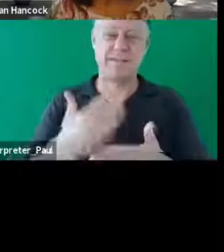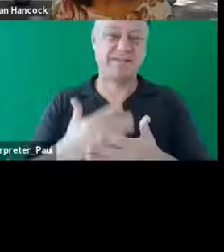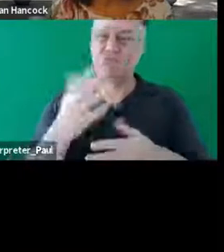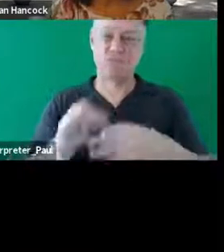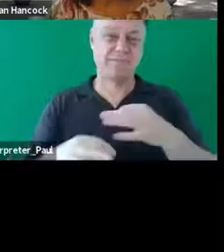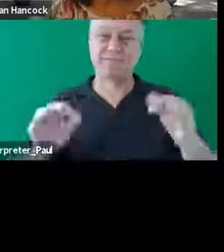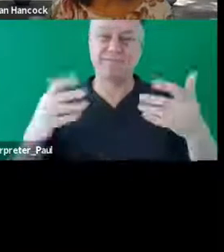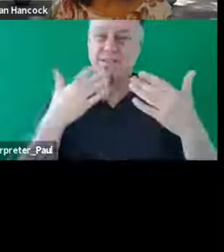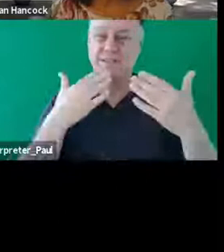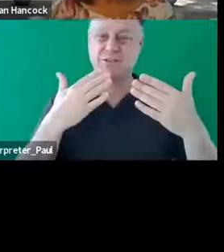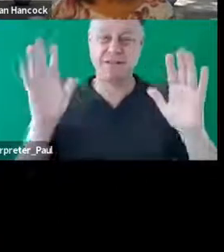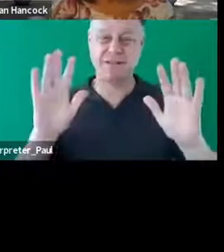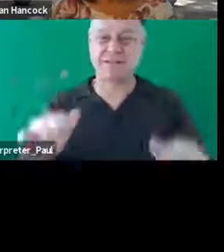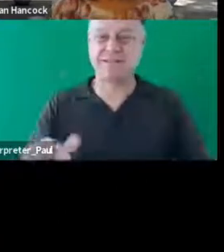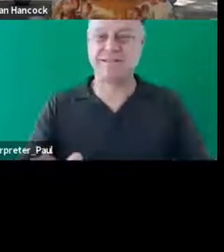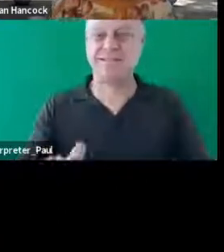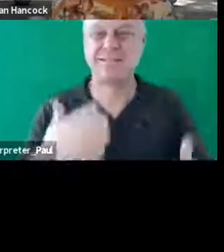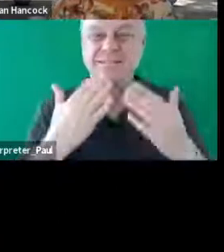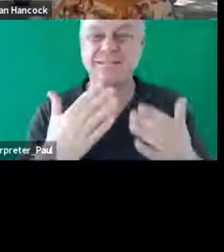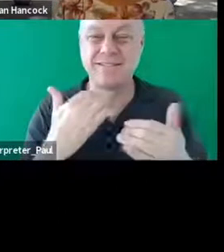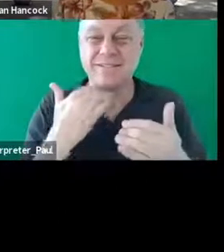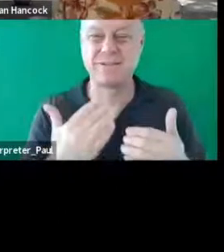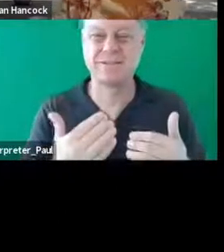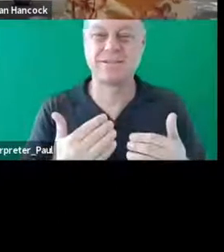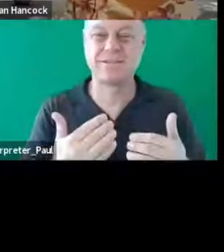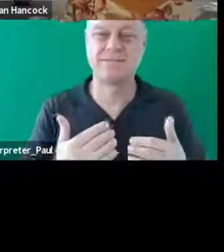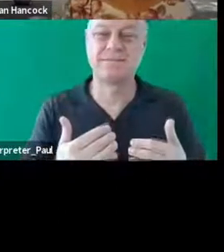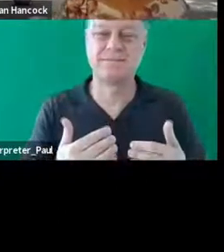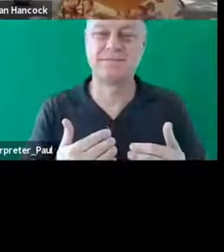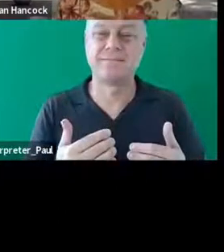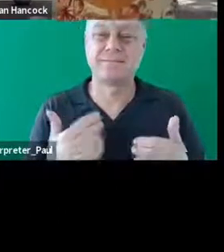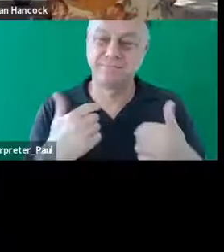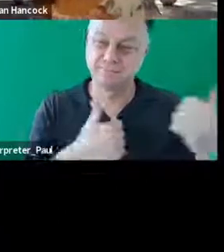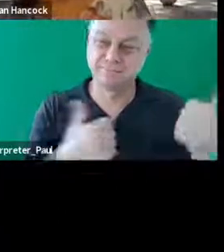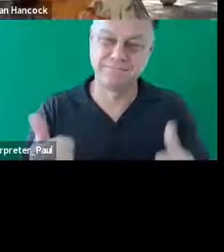but thank you. Thank you very much and go well. Thank you. CHARLOTTE: Thanks everyone. Thanks, everybody. KATY: Thank you.